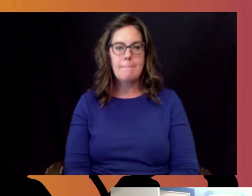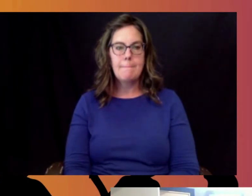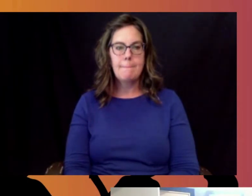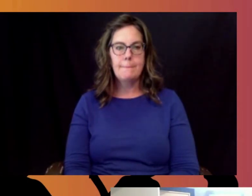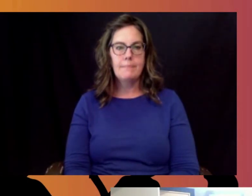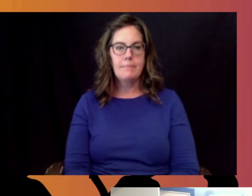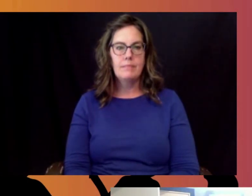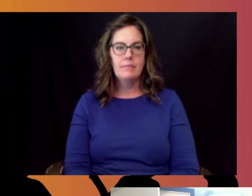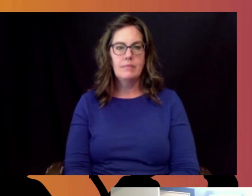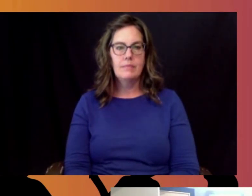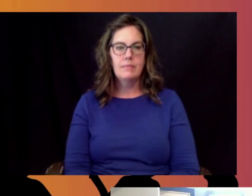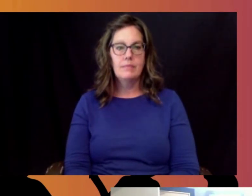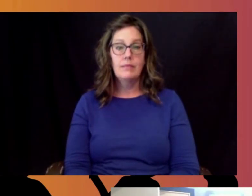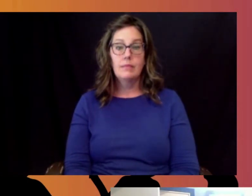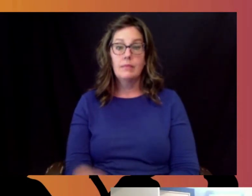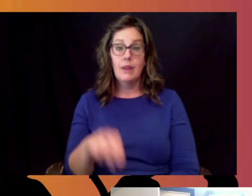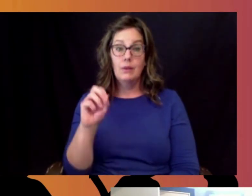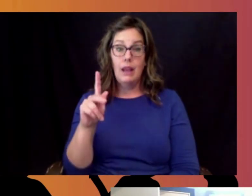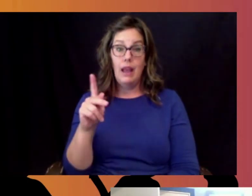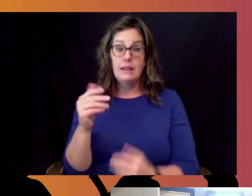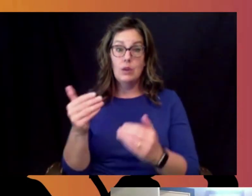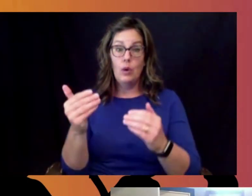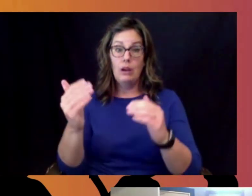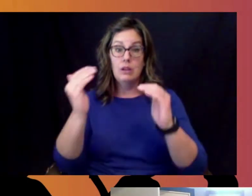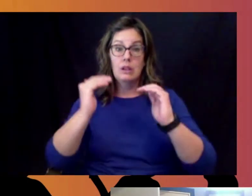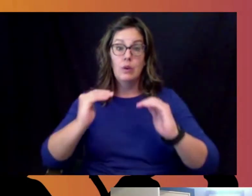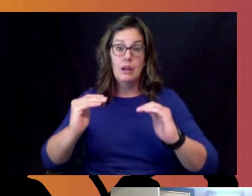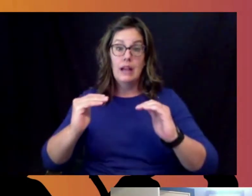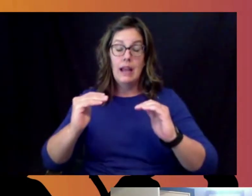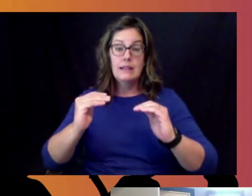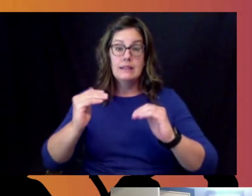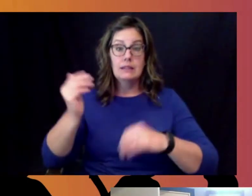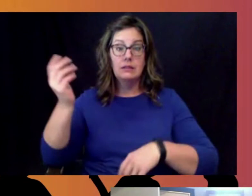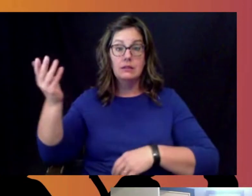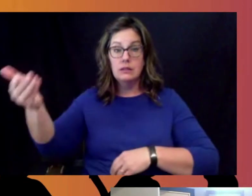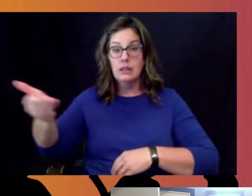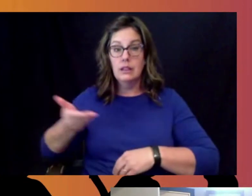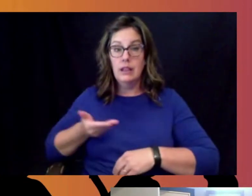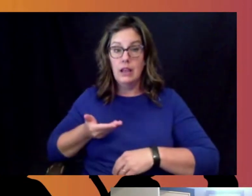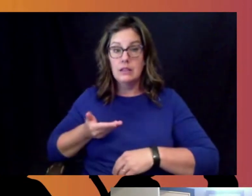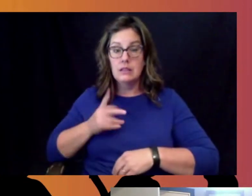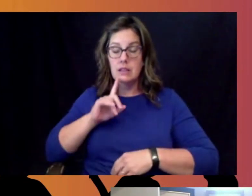all right so our next guest is one of the co-founders of black lives of 5280 black